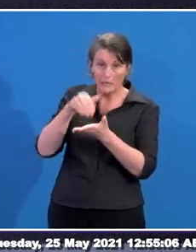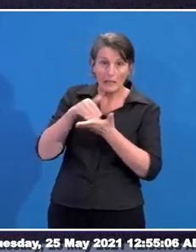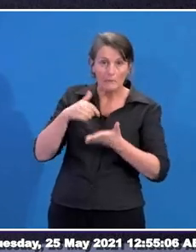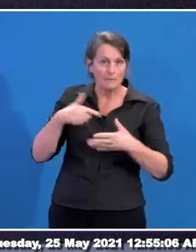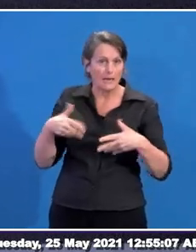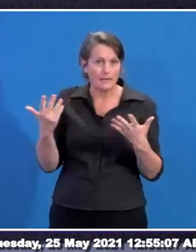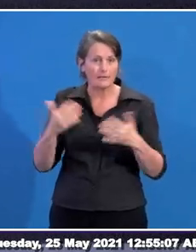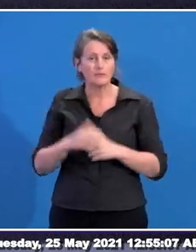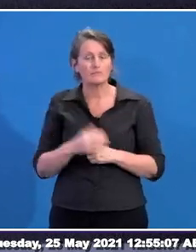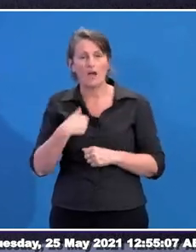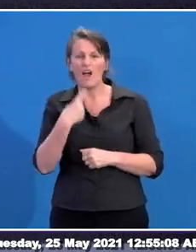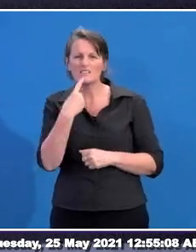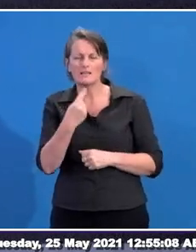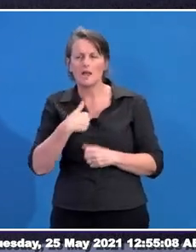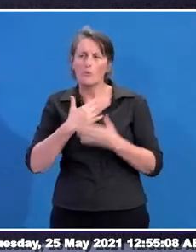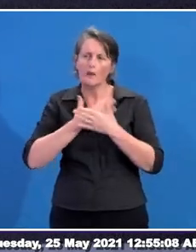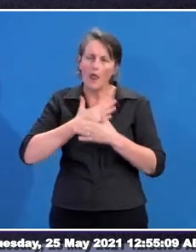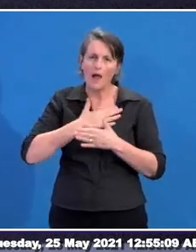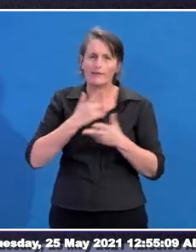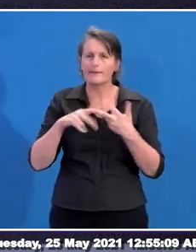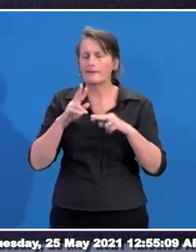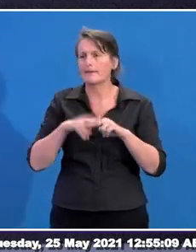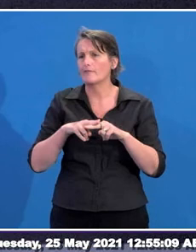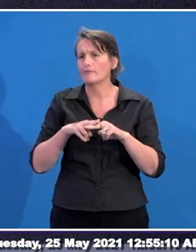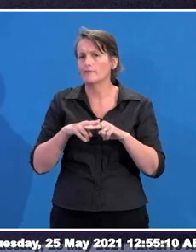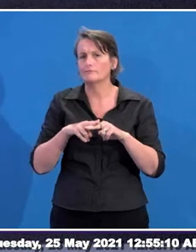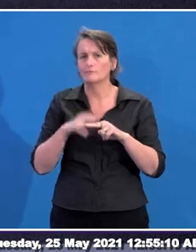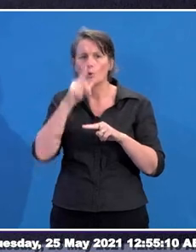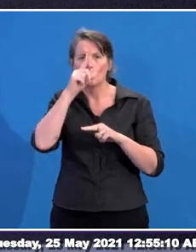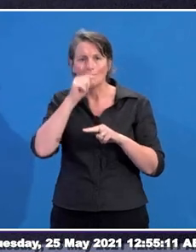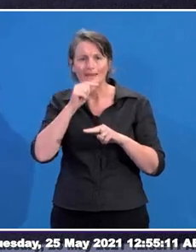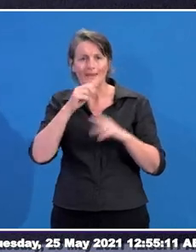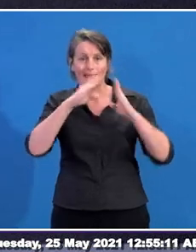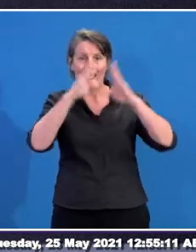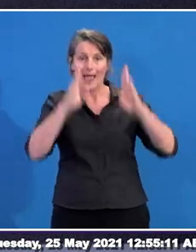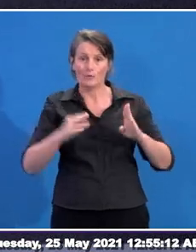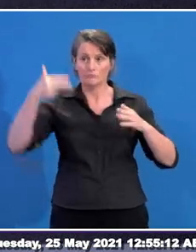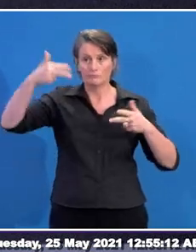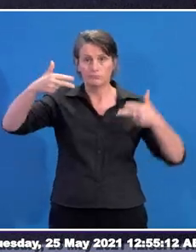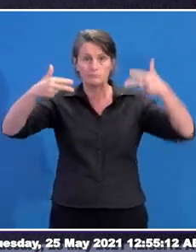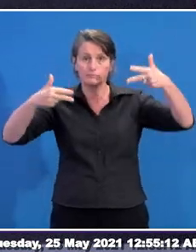I said I would love it if we could have CCTV cameras installed because